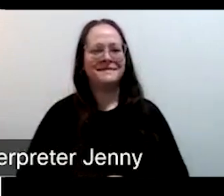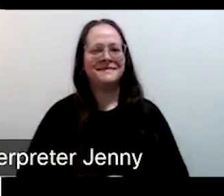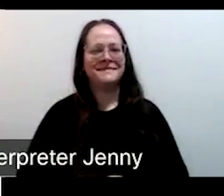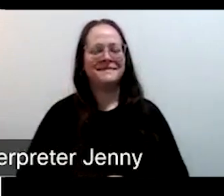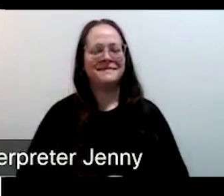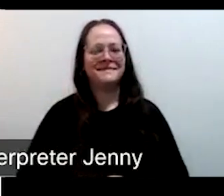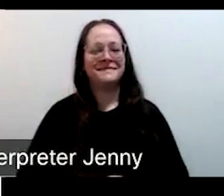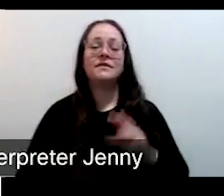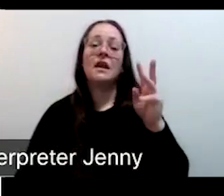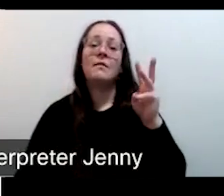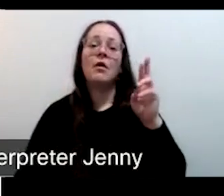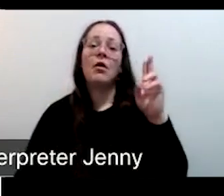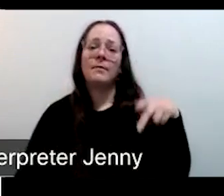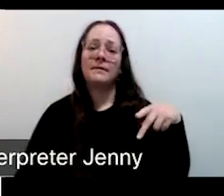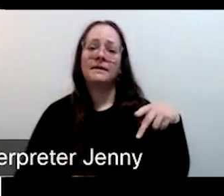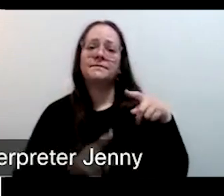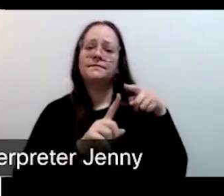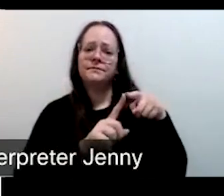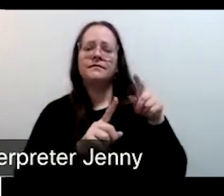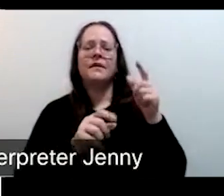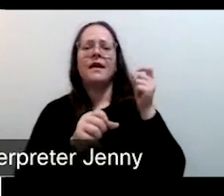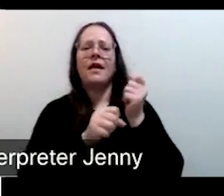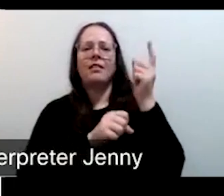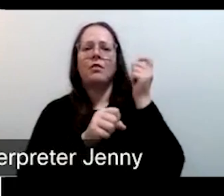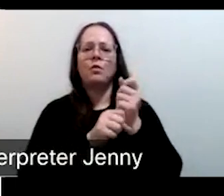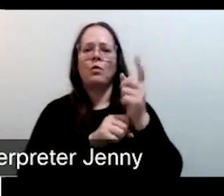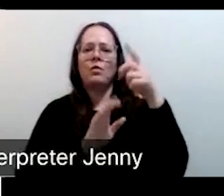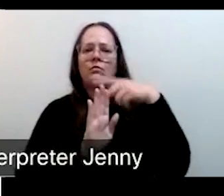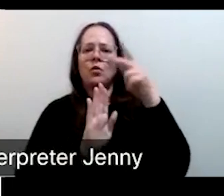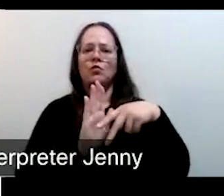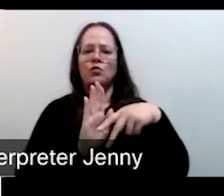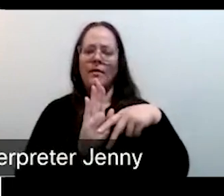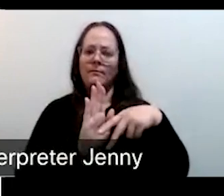The WRP is an annual program, which means it occurs every year.